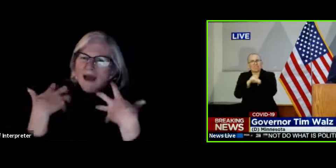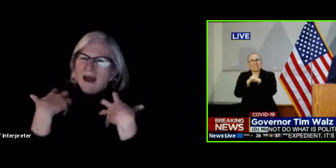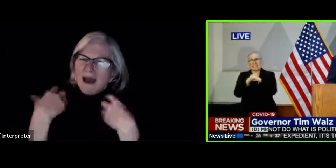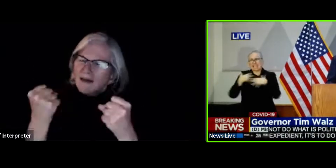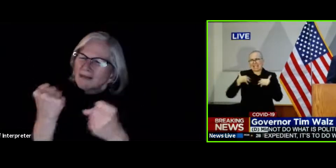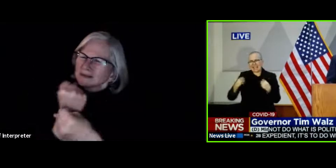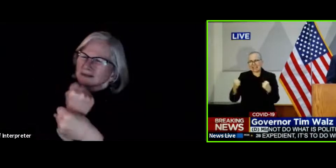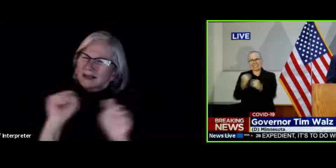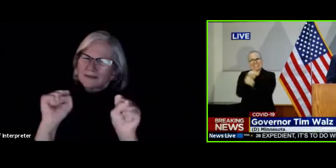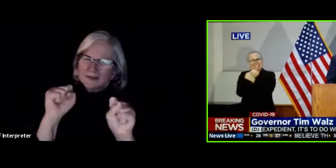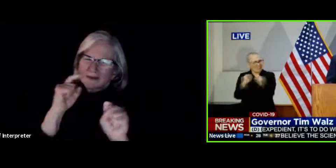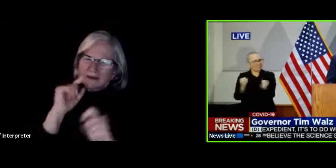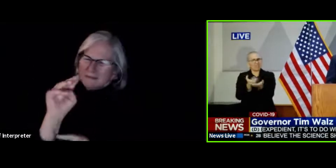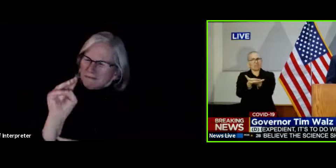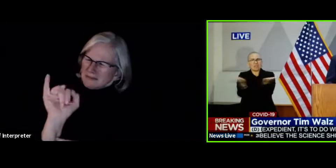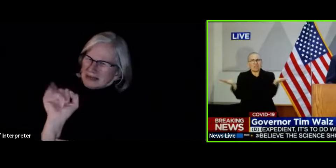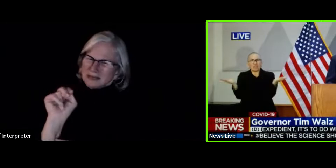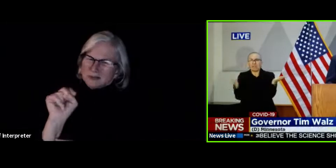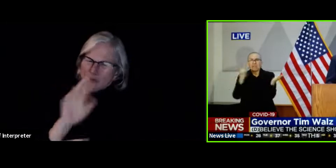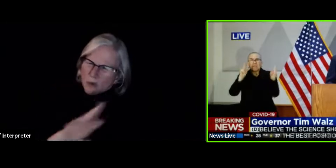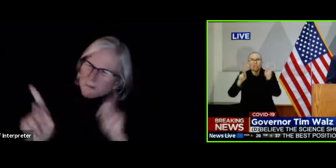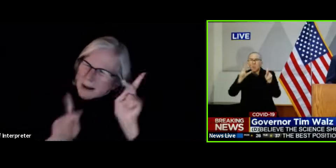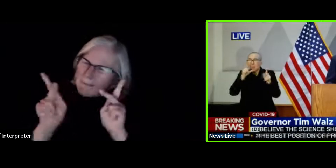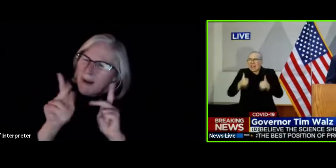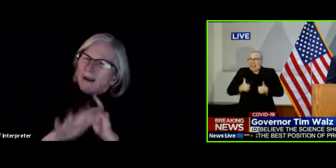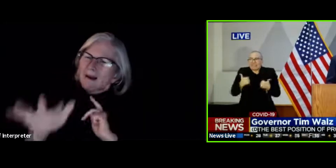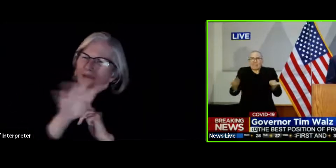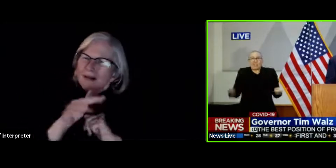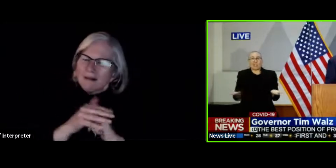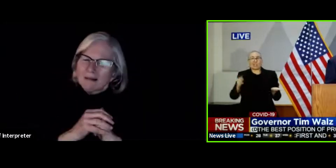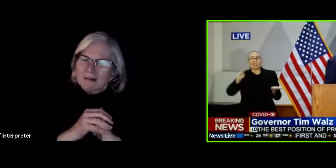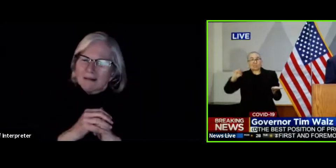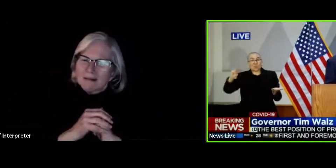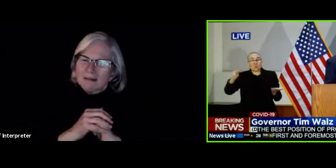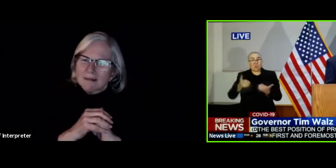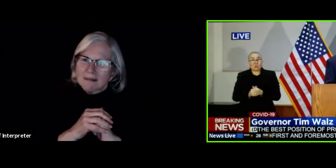MINNESOTANS. ONE OF THE WAYS WE'RE TRYING TO DO THIS IS CONTINUES TO BRING FOLKS UP HERE.